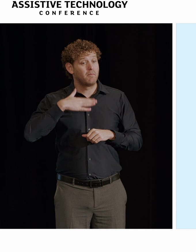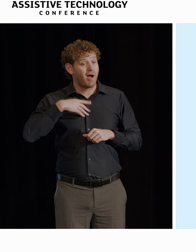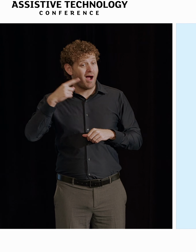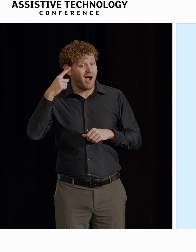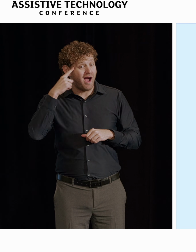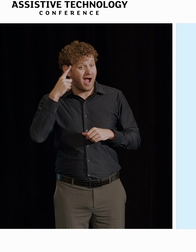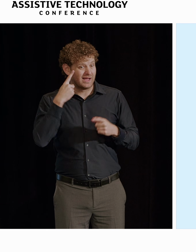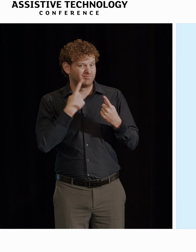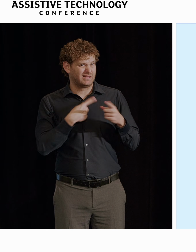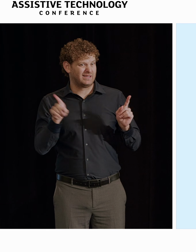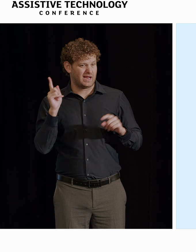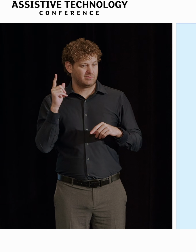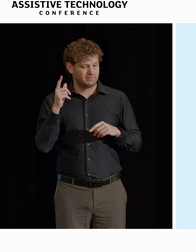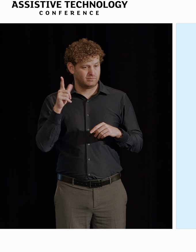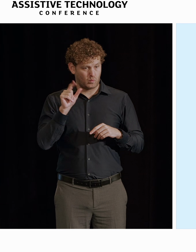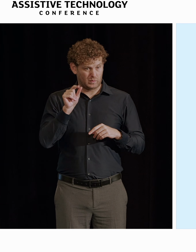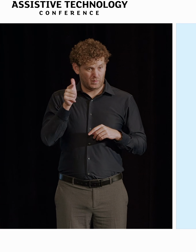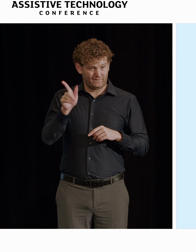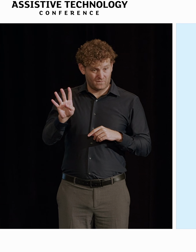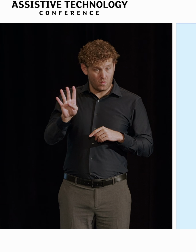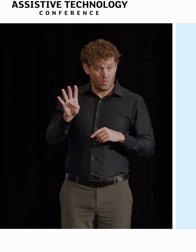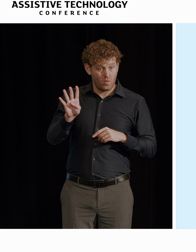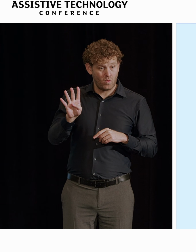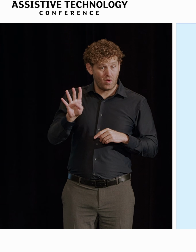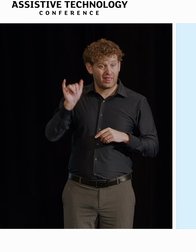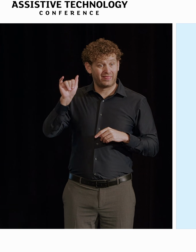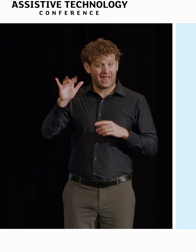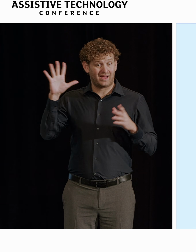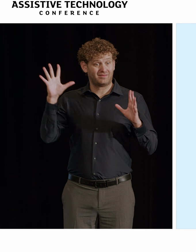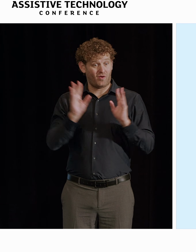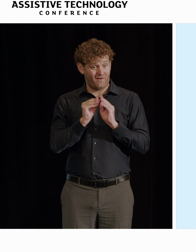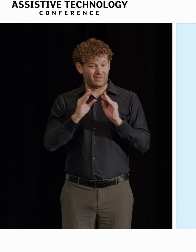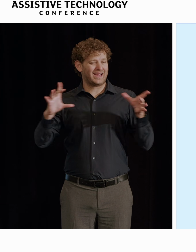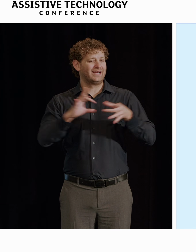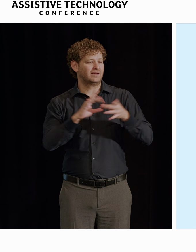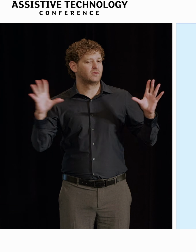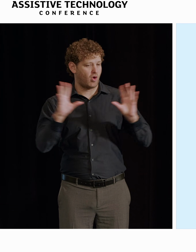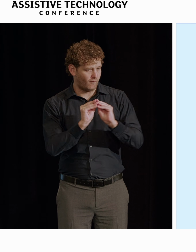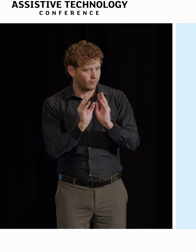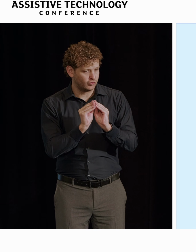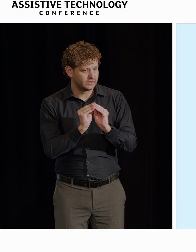I've been privileged to work with companies like CNI and Humanware in building the Device